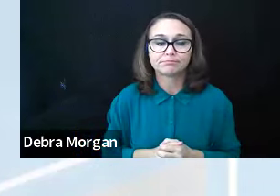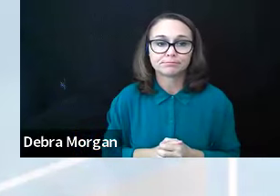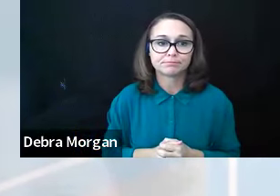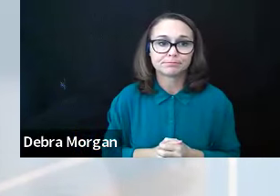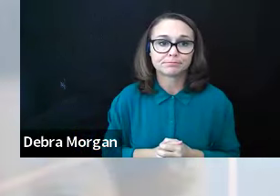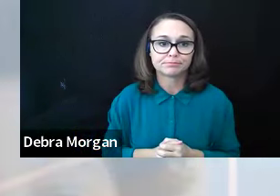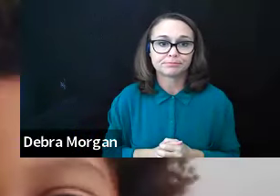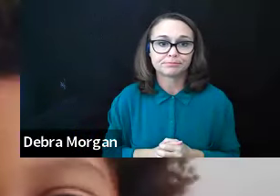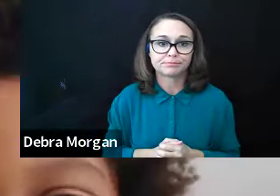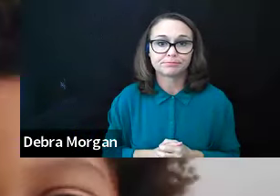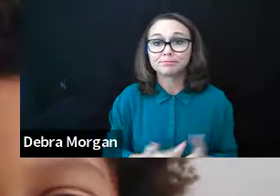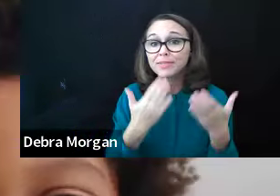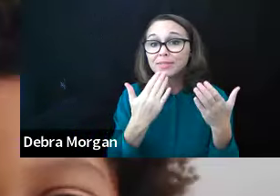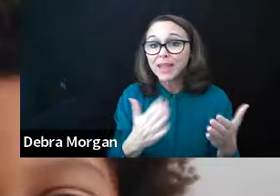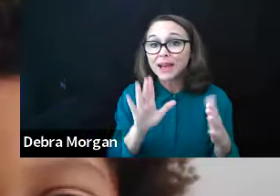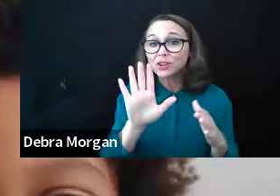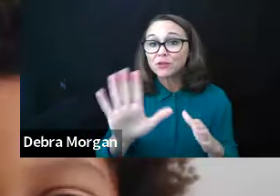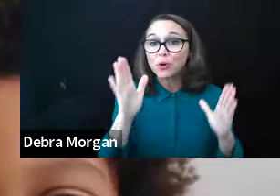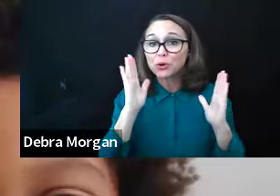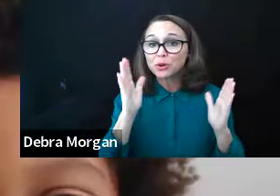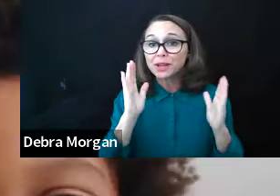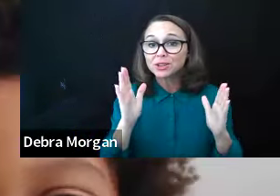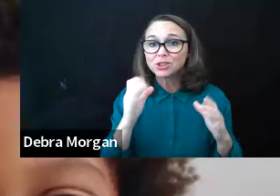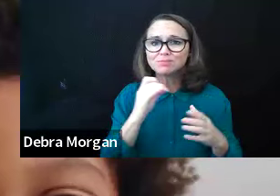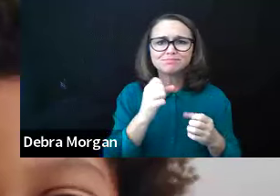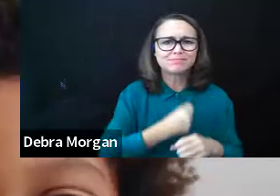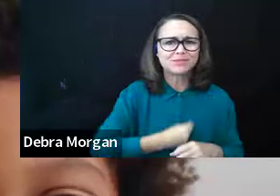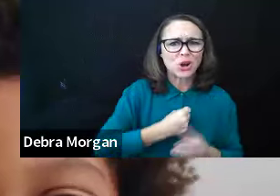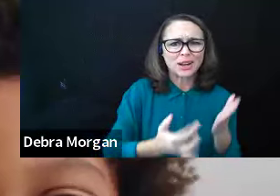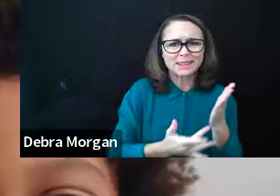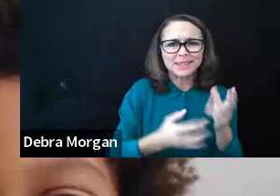thanks very much for your attention. Sorry about our technical difficulties. And now I'll pass